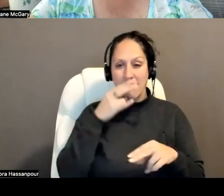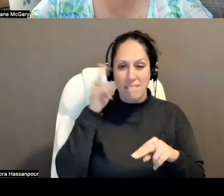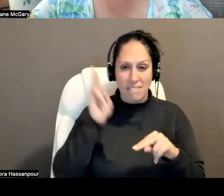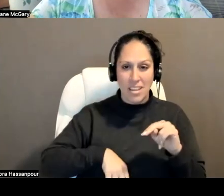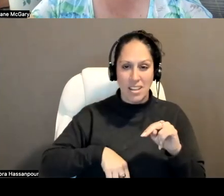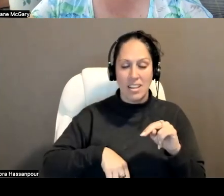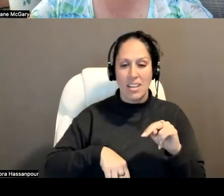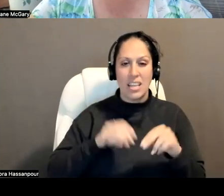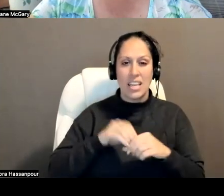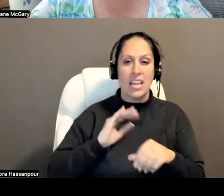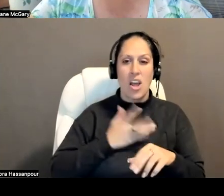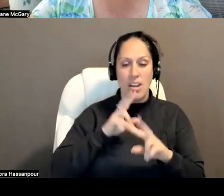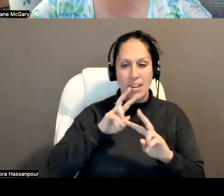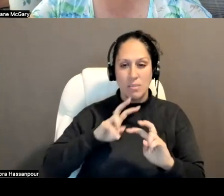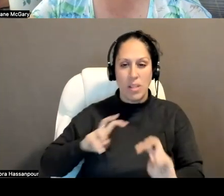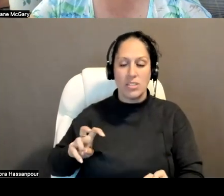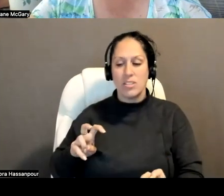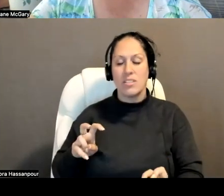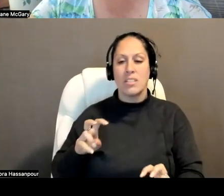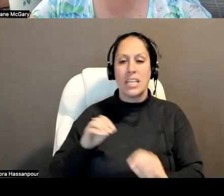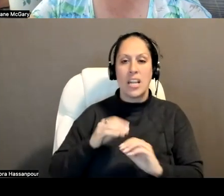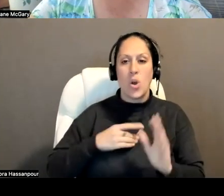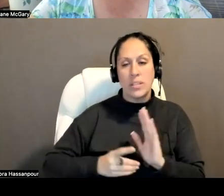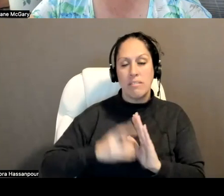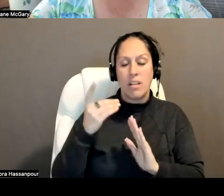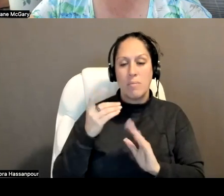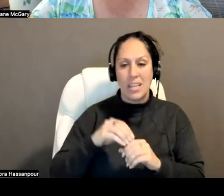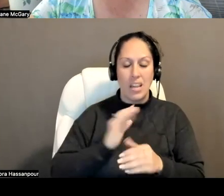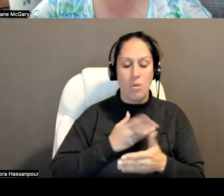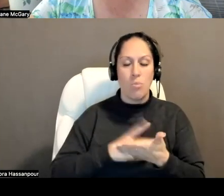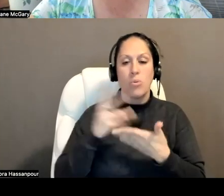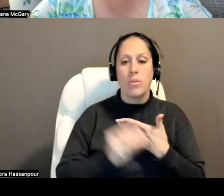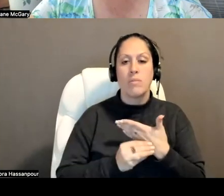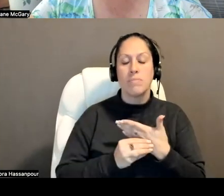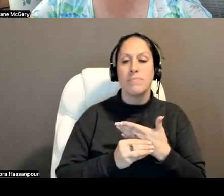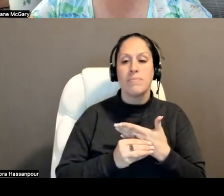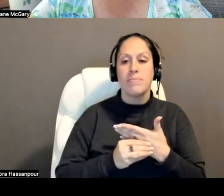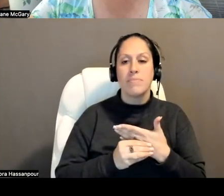in our in our exploration, in, in our uh, development, in our program, um, you know